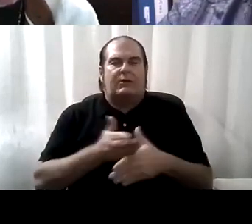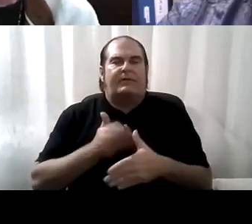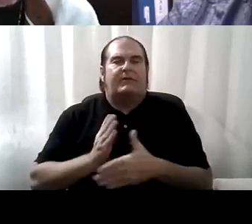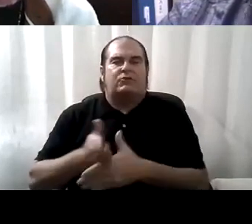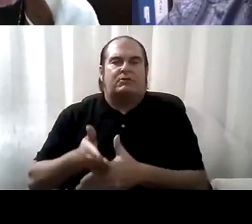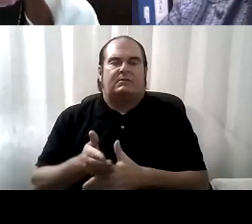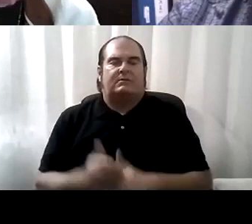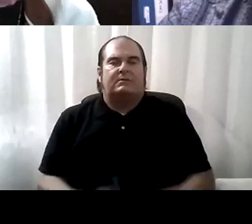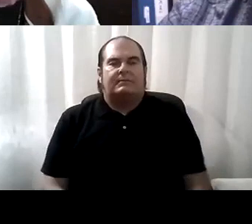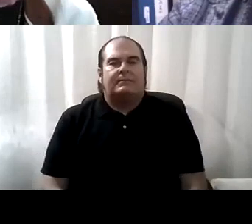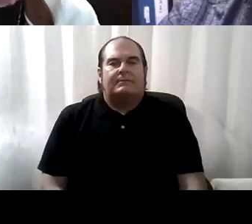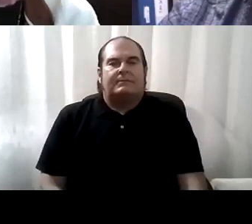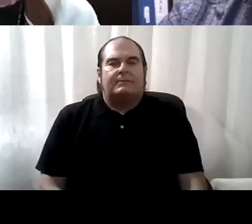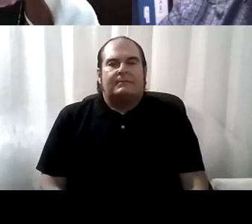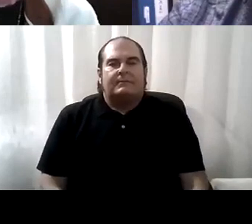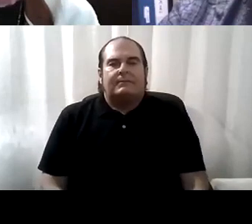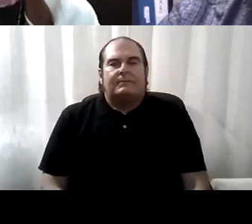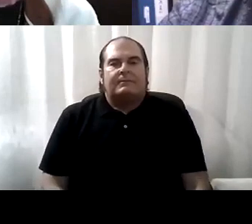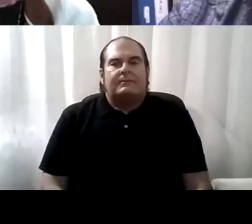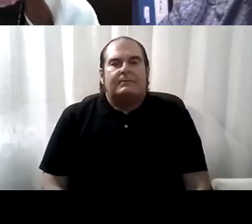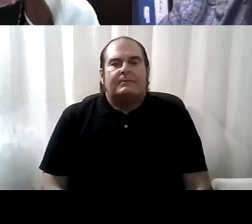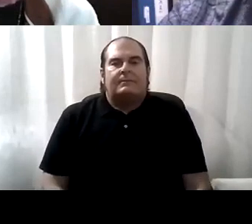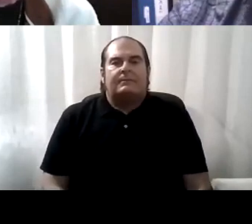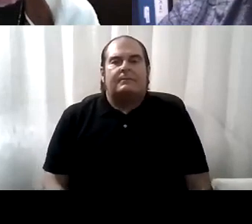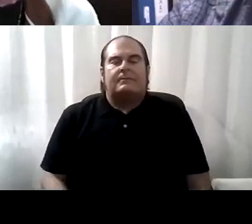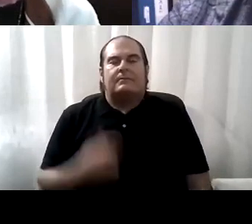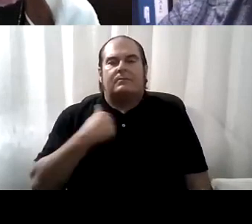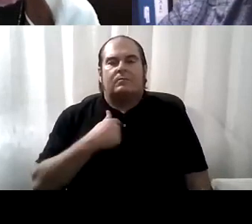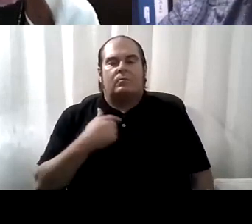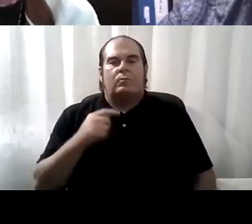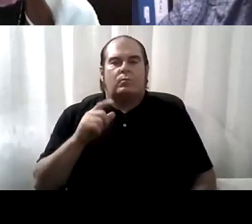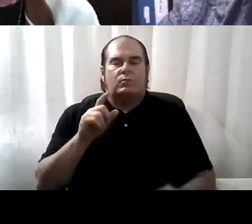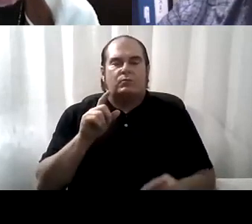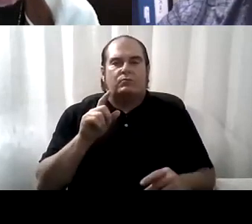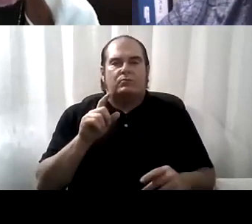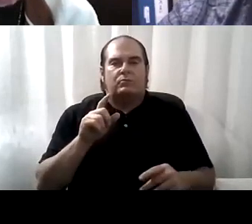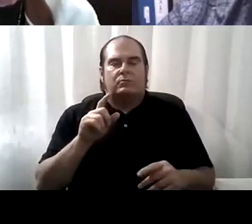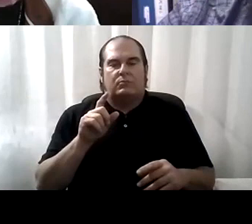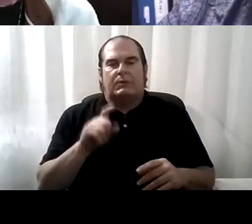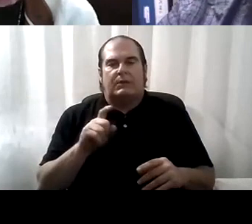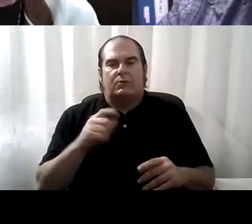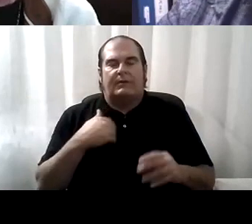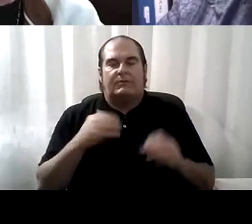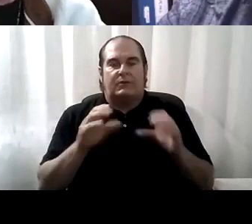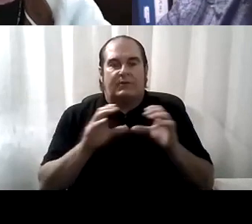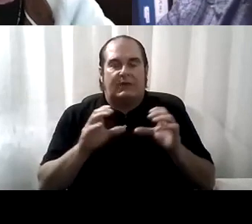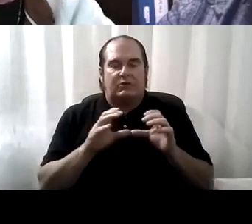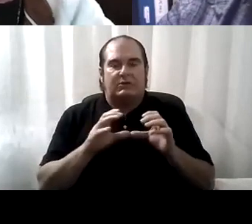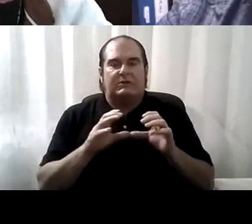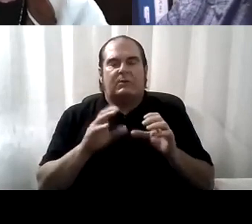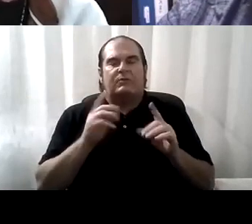We added to meet certifications, several targeted health screenings, and follow-up on those